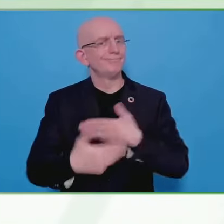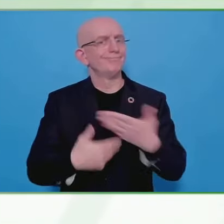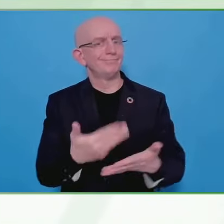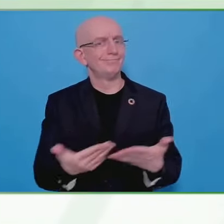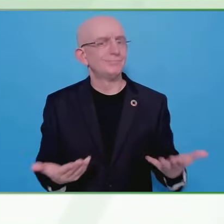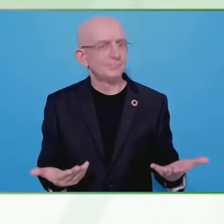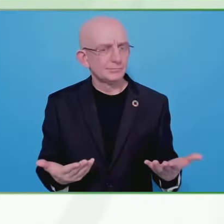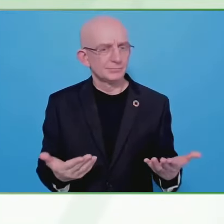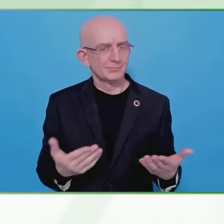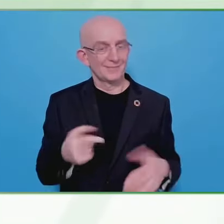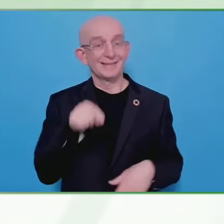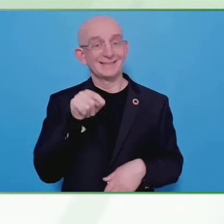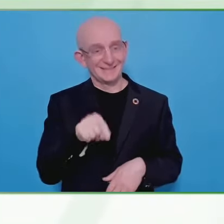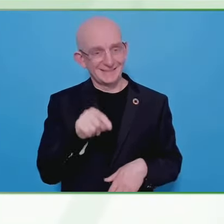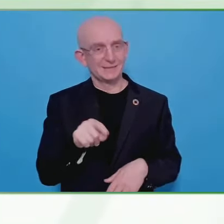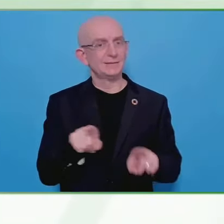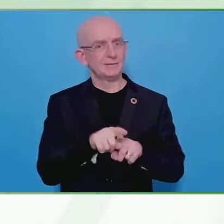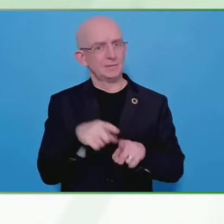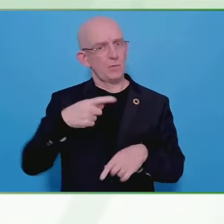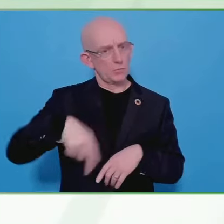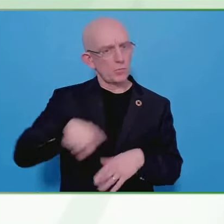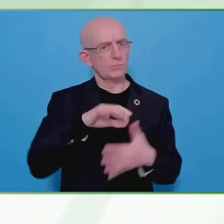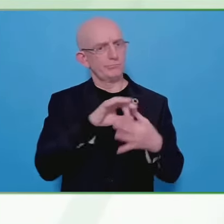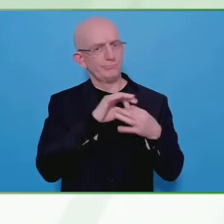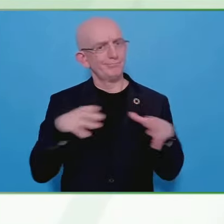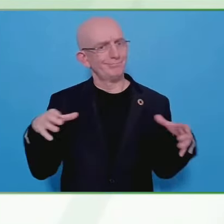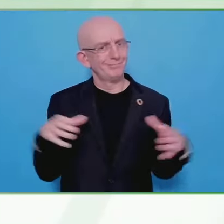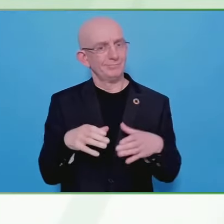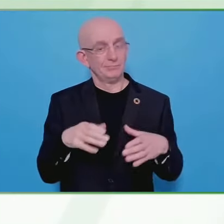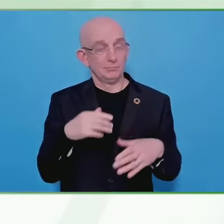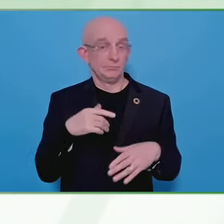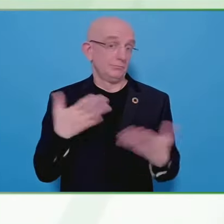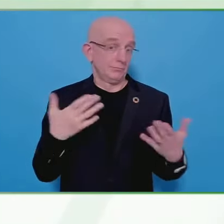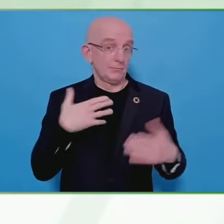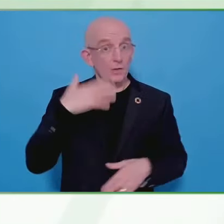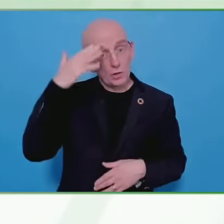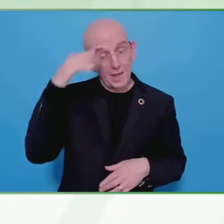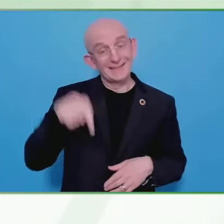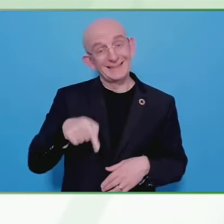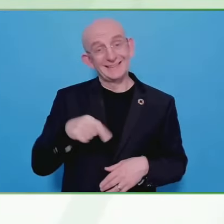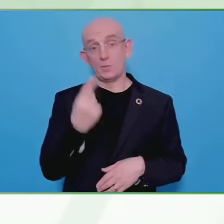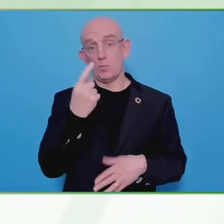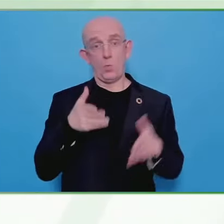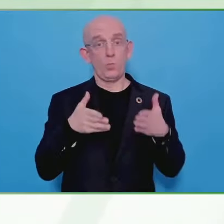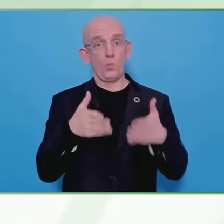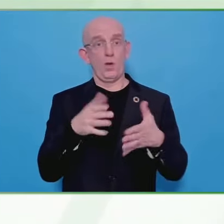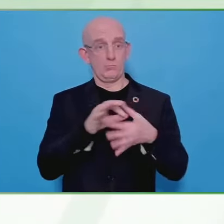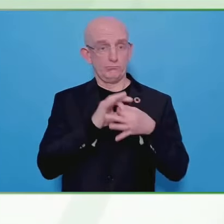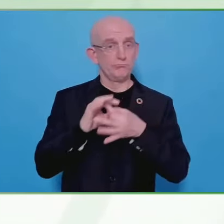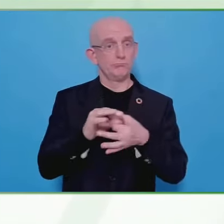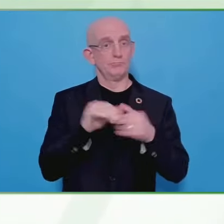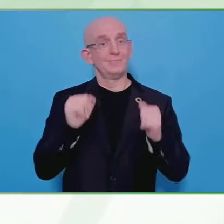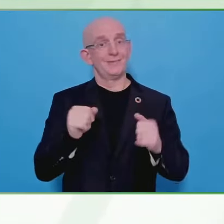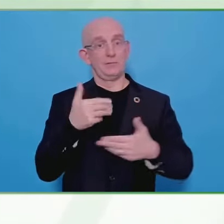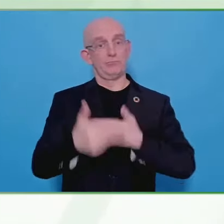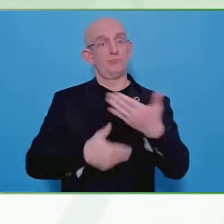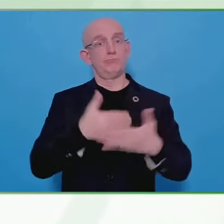Time is weird in my head, but we started in 2021 and my husband was